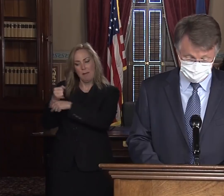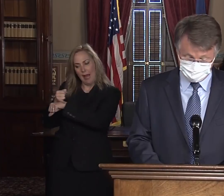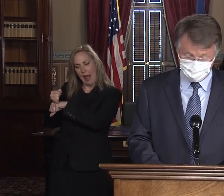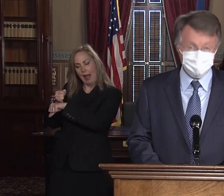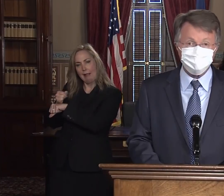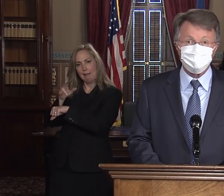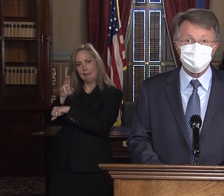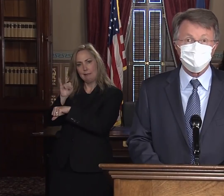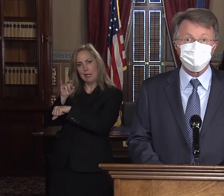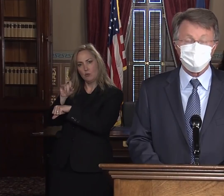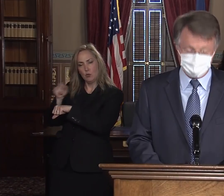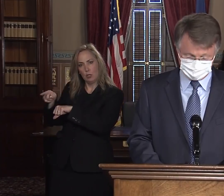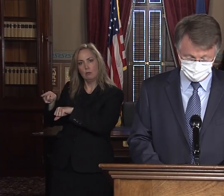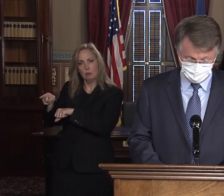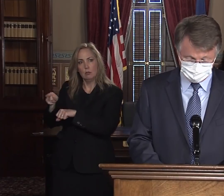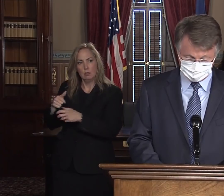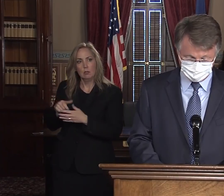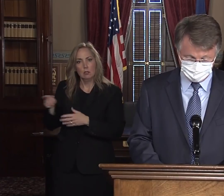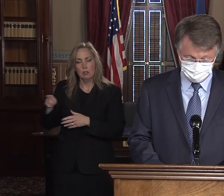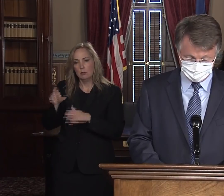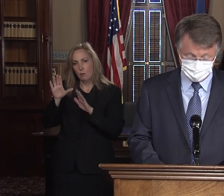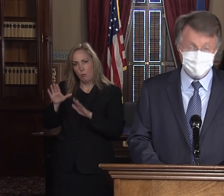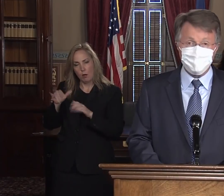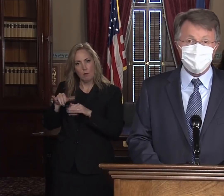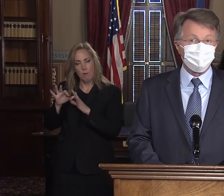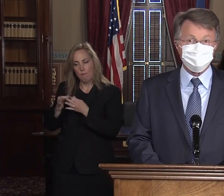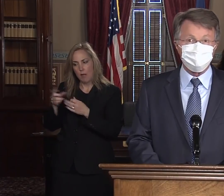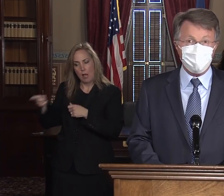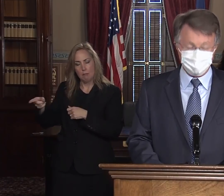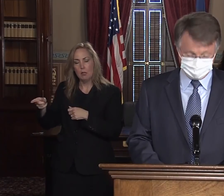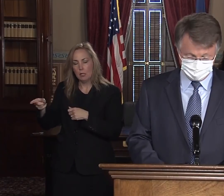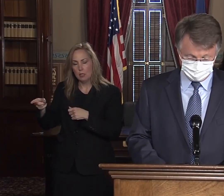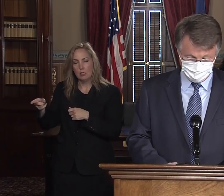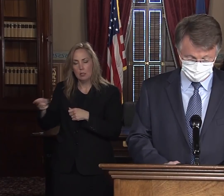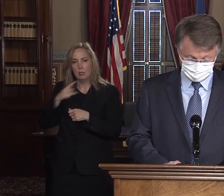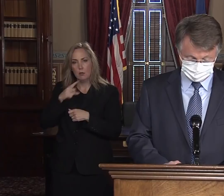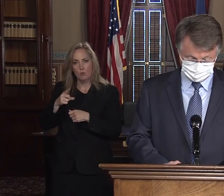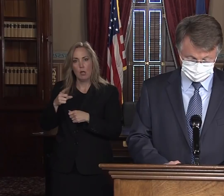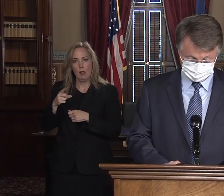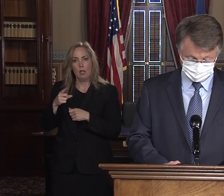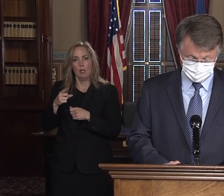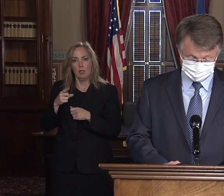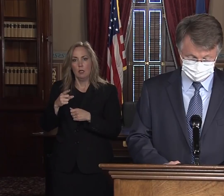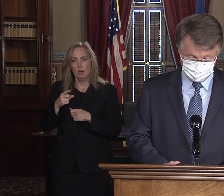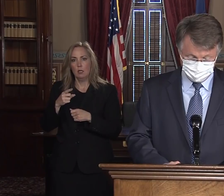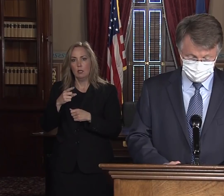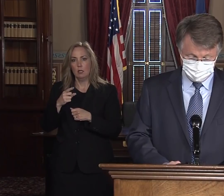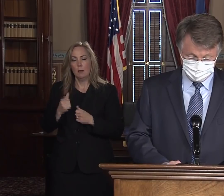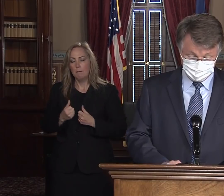ELDERLY MEMBERS. HE WAS AN IMMIGRANT FROM AN